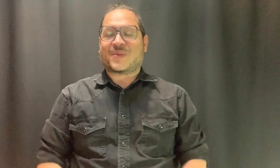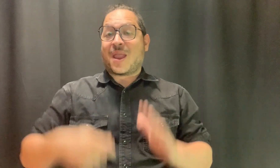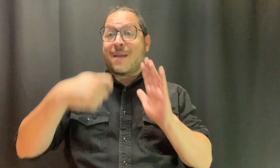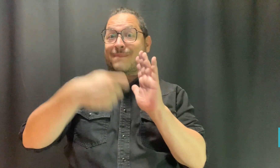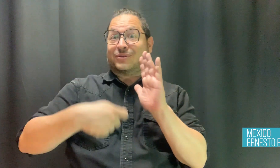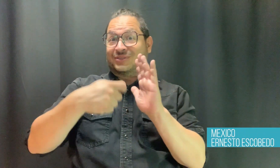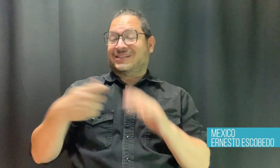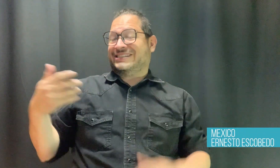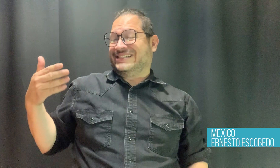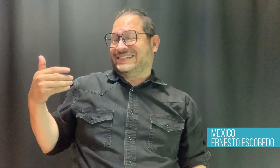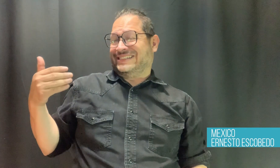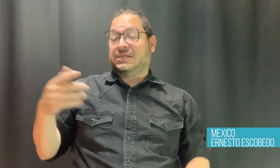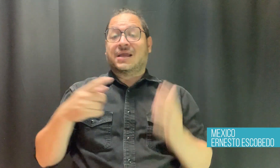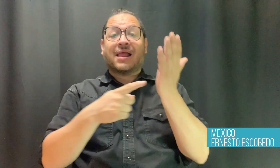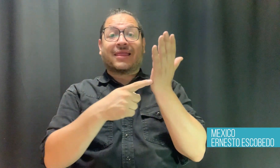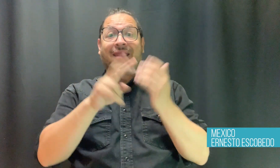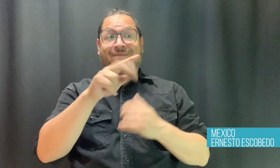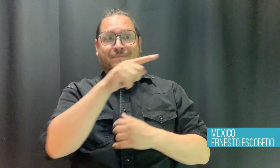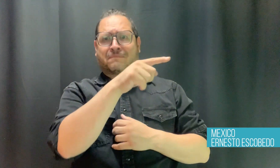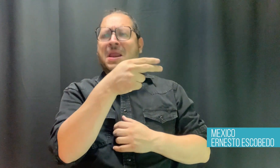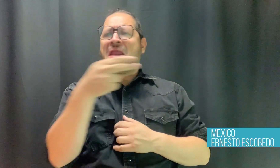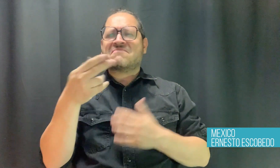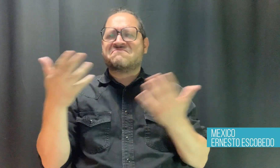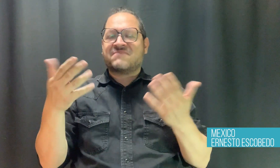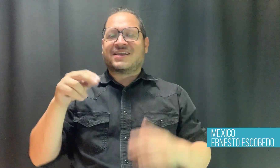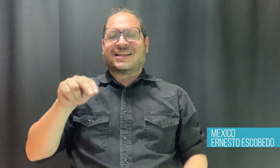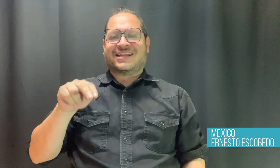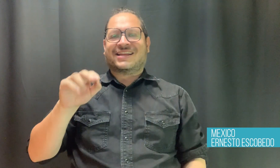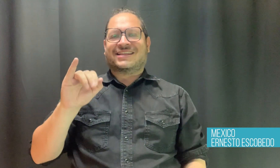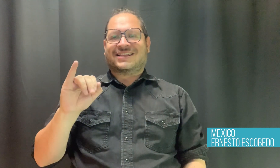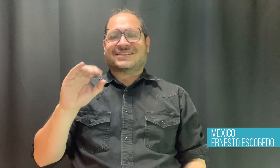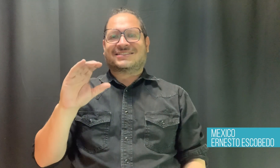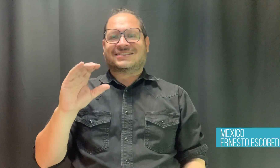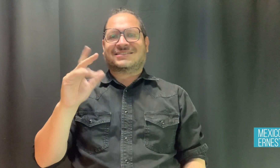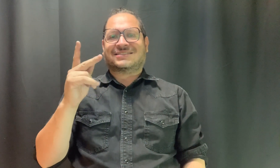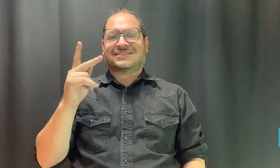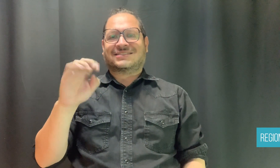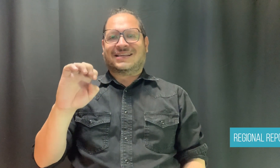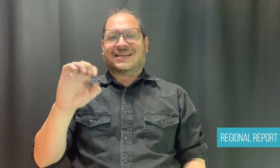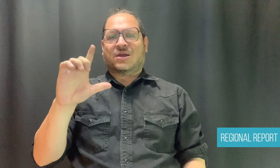A project was recently conducted by the TV channel,